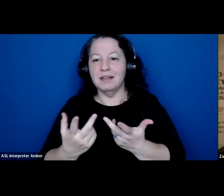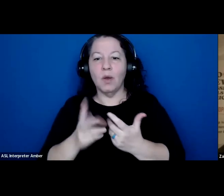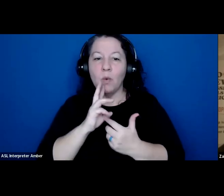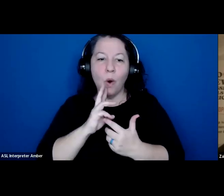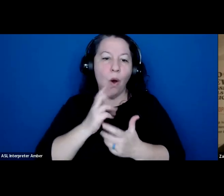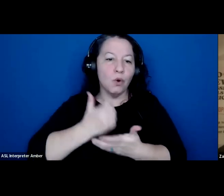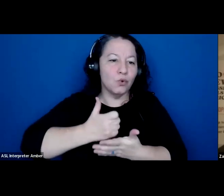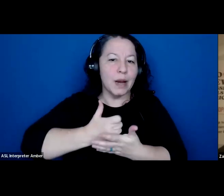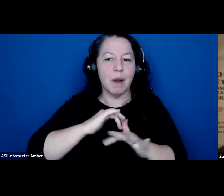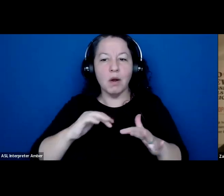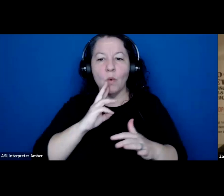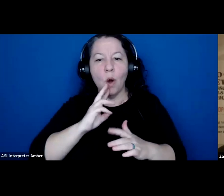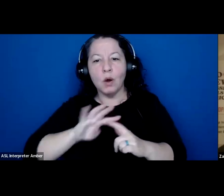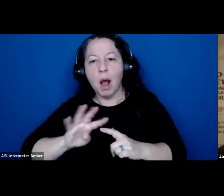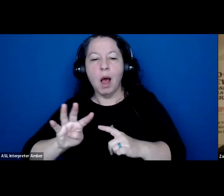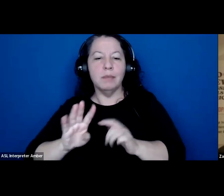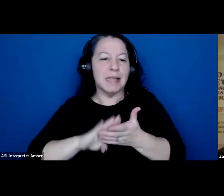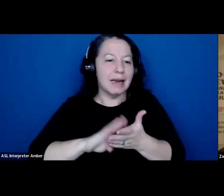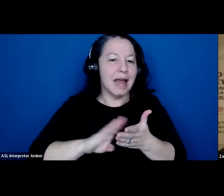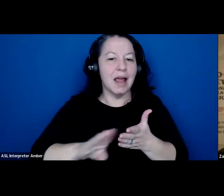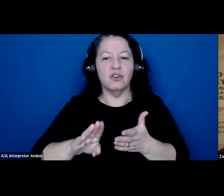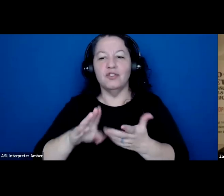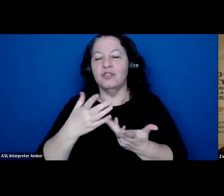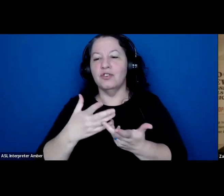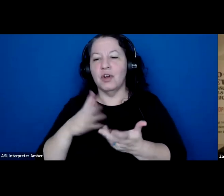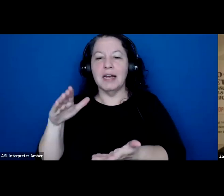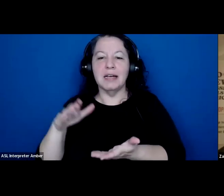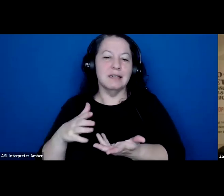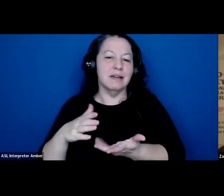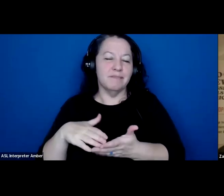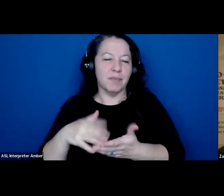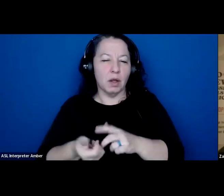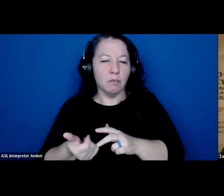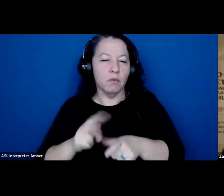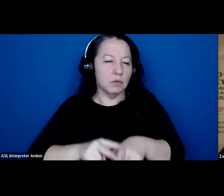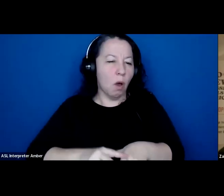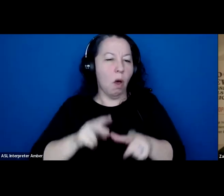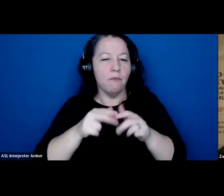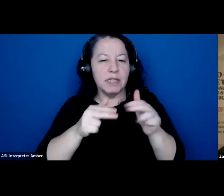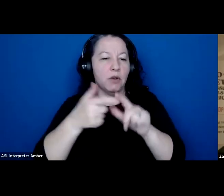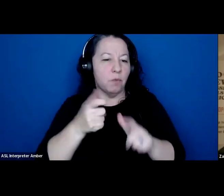pumps, sanitation, desalination facilities. It's resulted in sewage flowing through the streets,